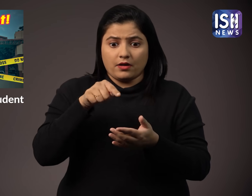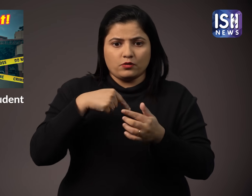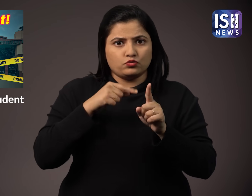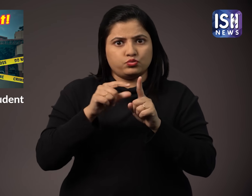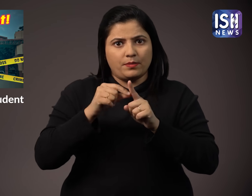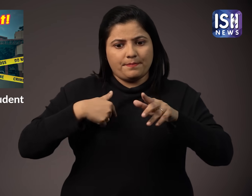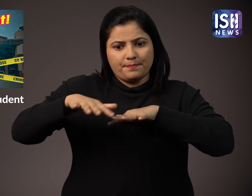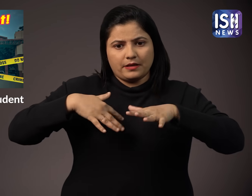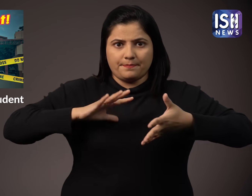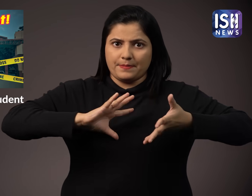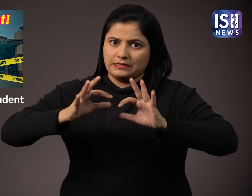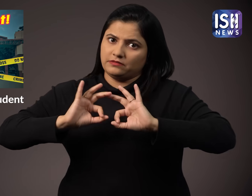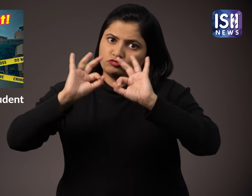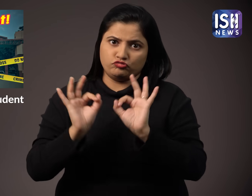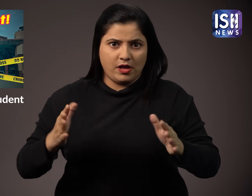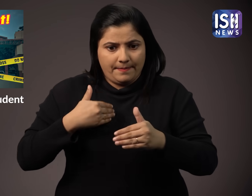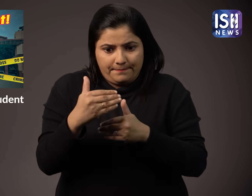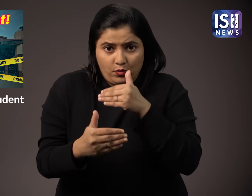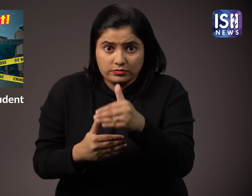The process for purchase has already begun.